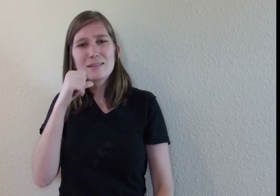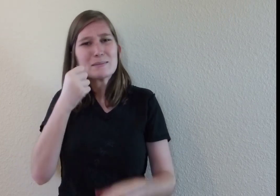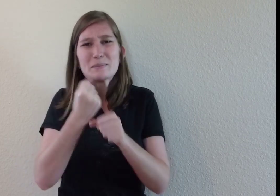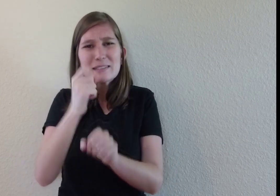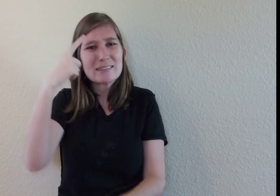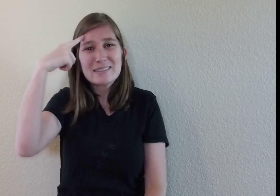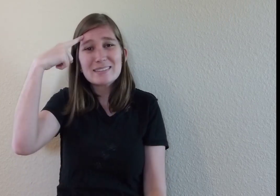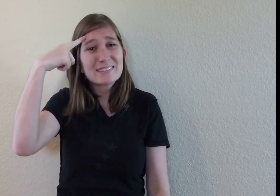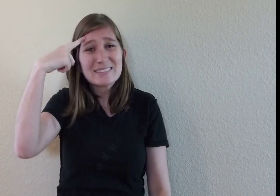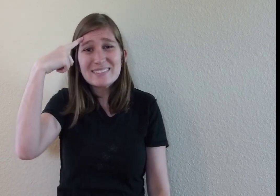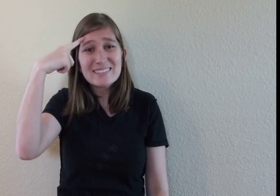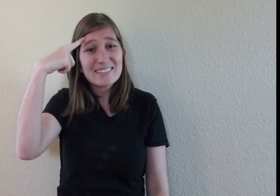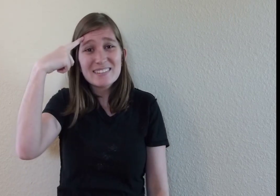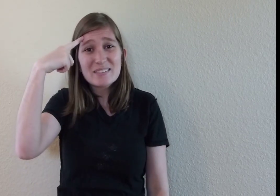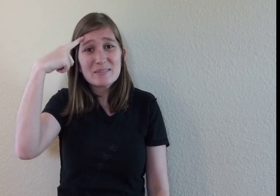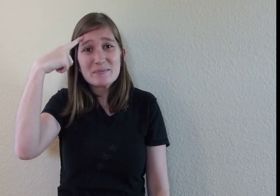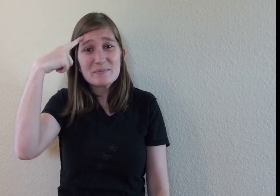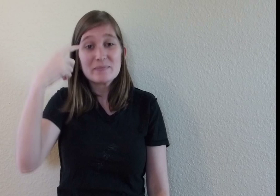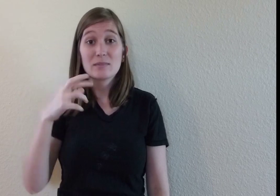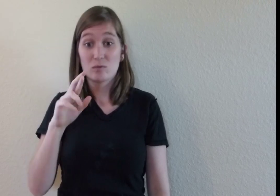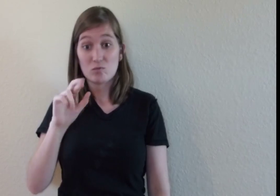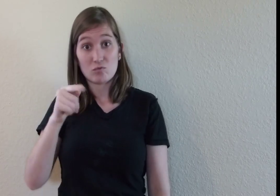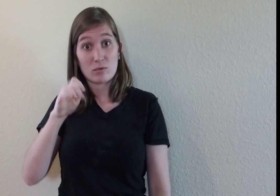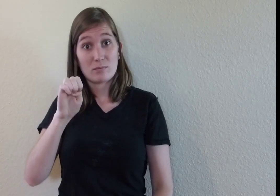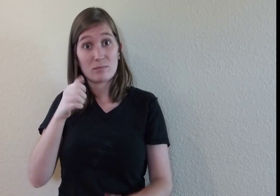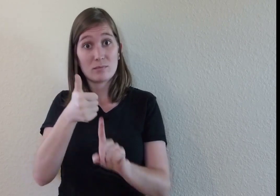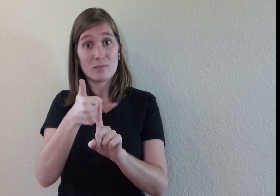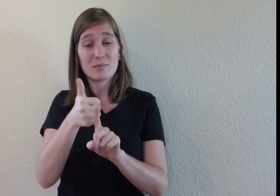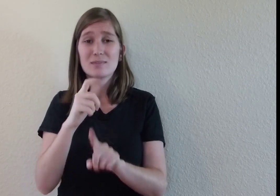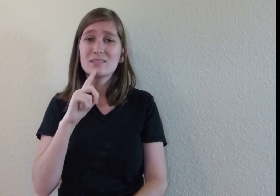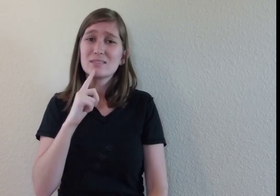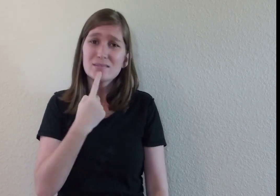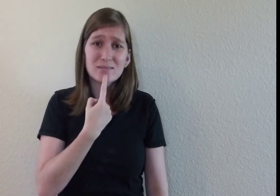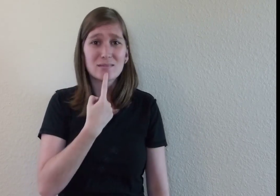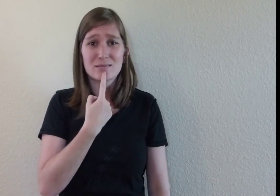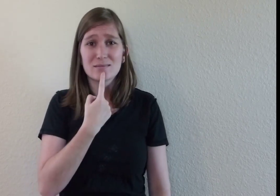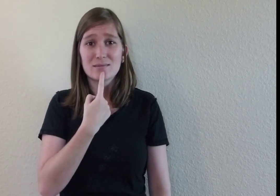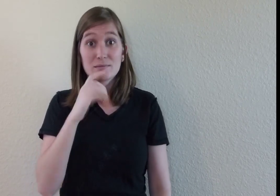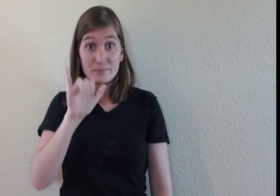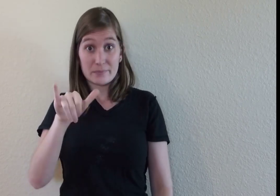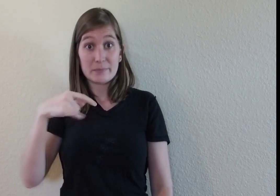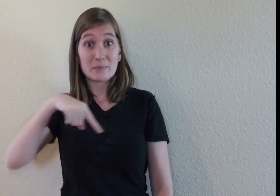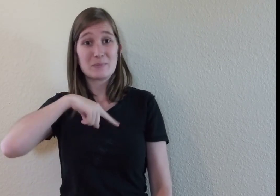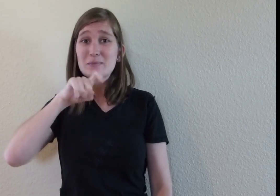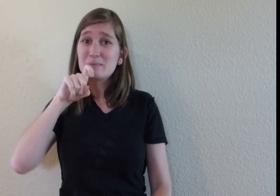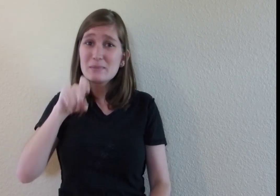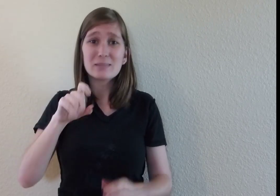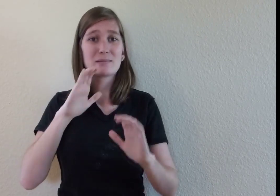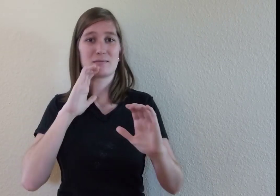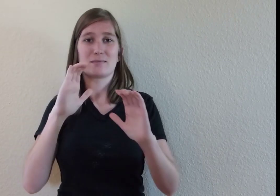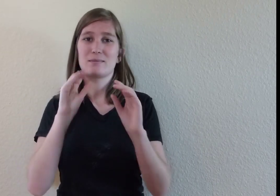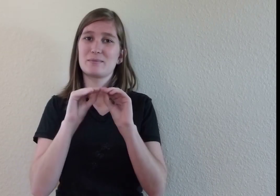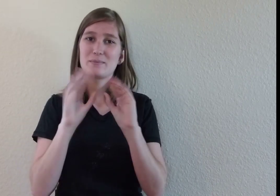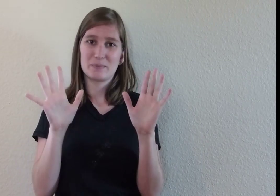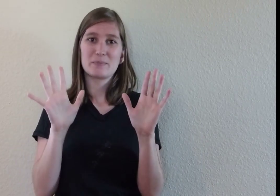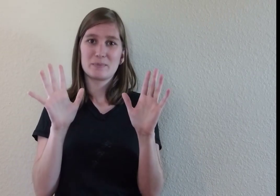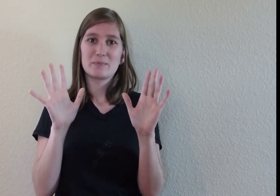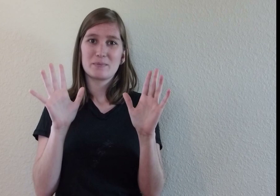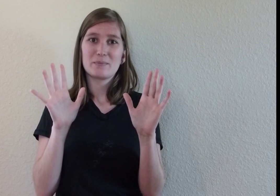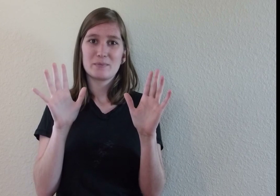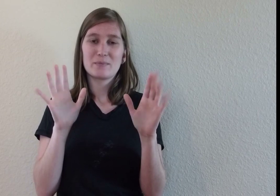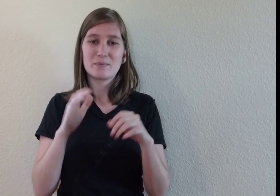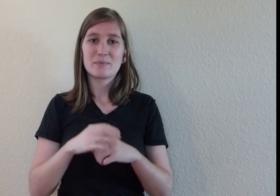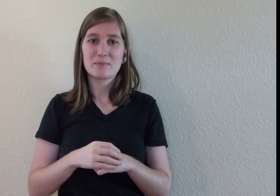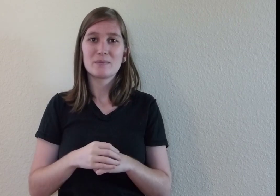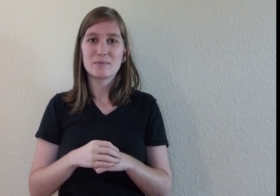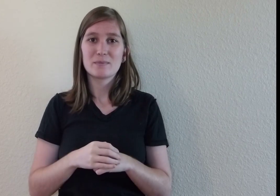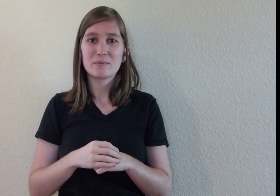It doesn’t make sense. The seriousness of rape has to be communicated clearly,